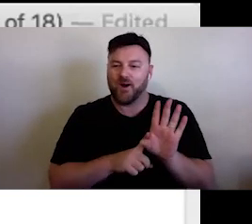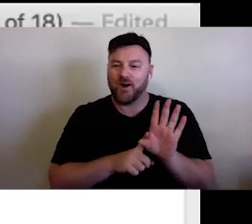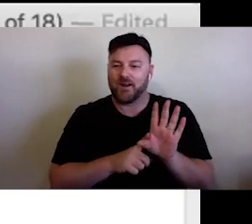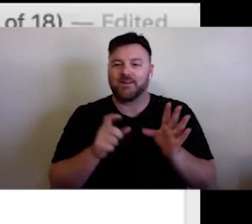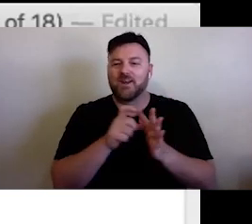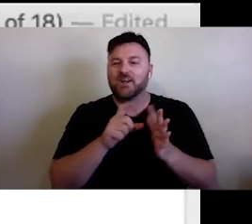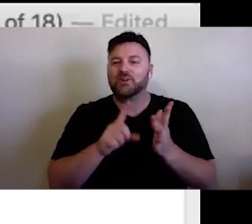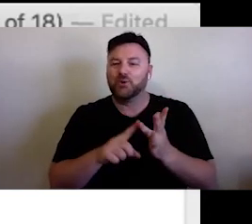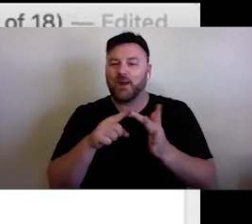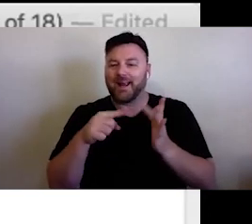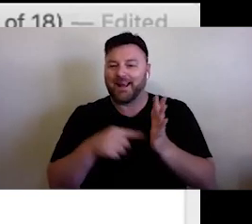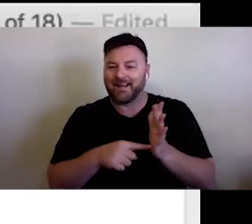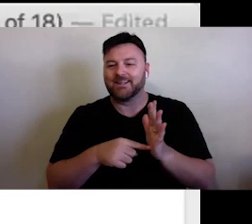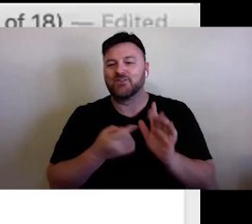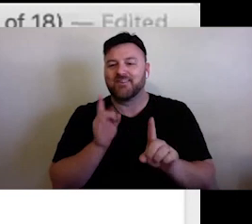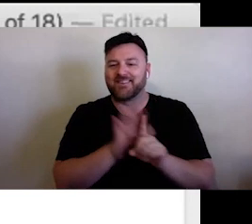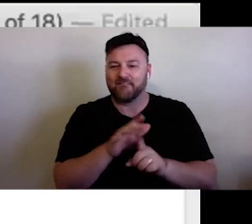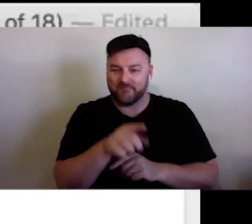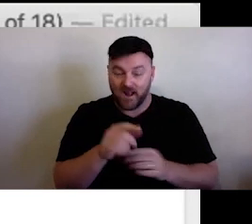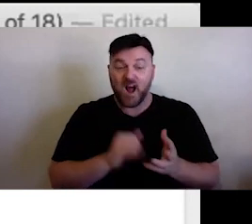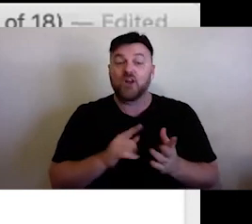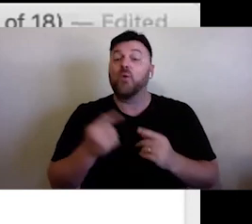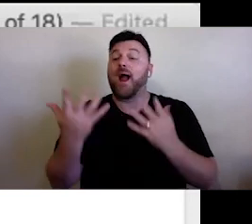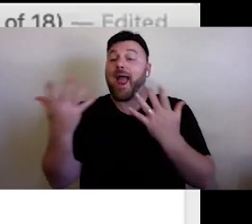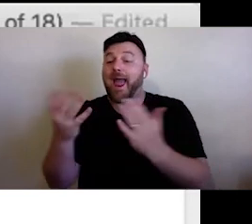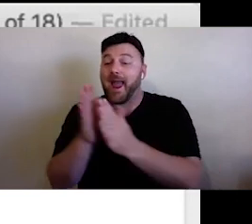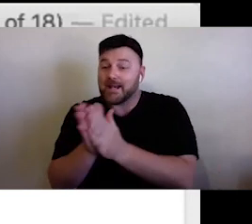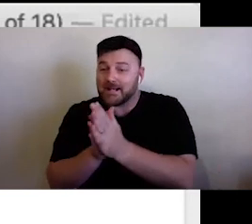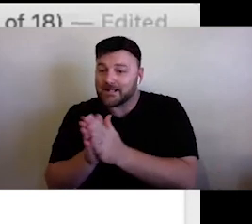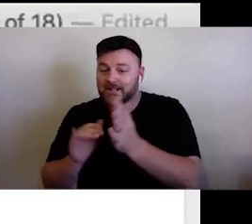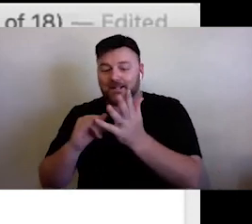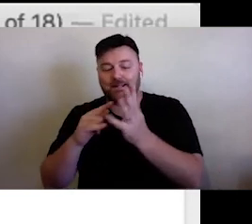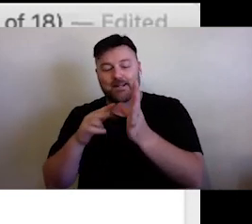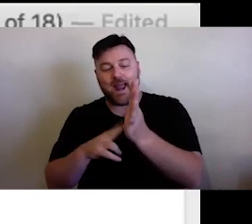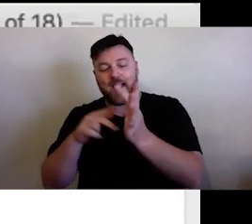there's a real rise in creative activities. People have been sharing